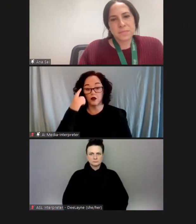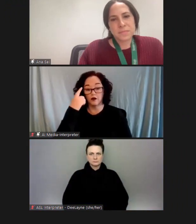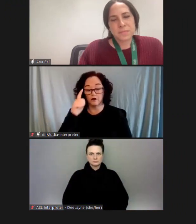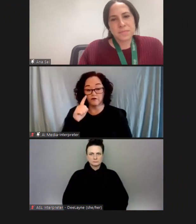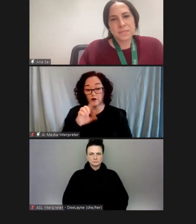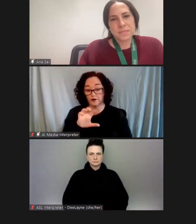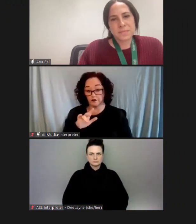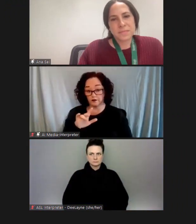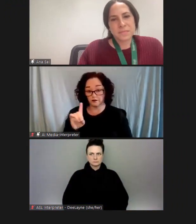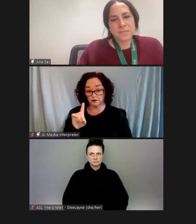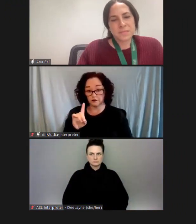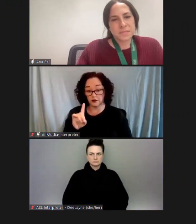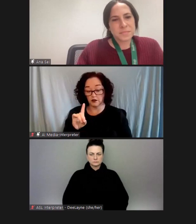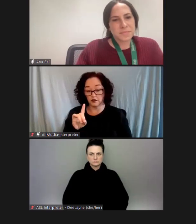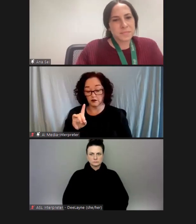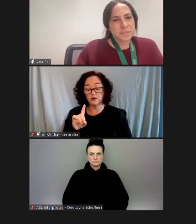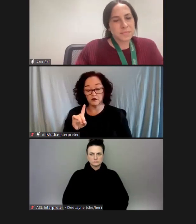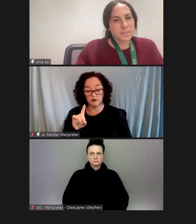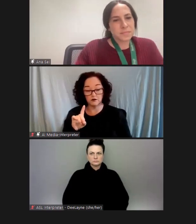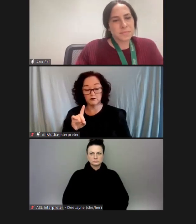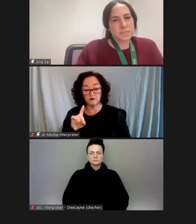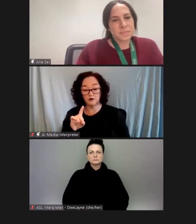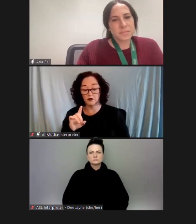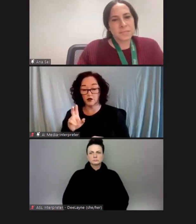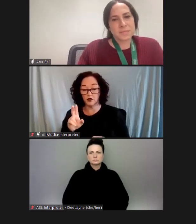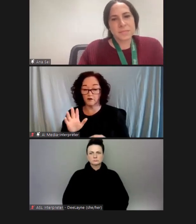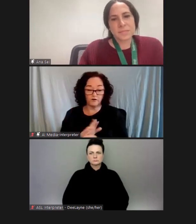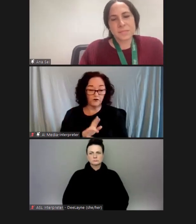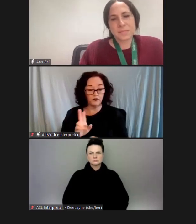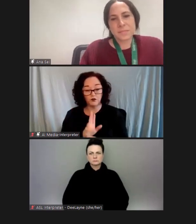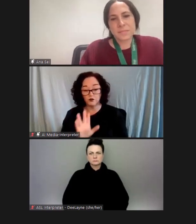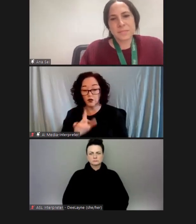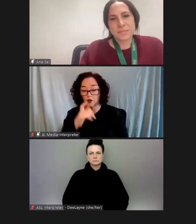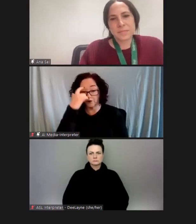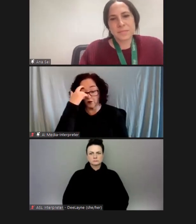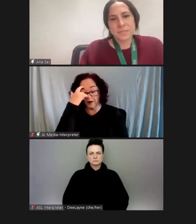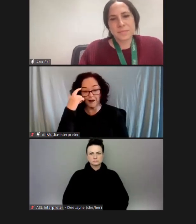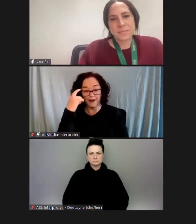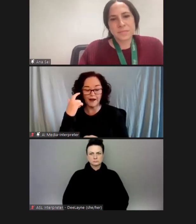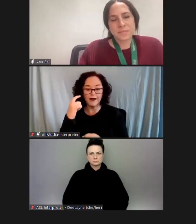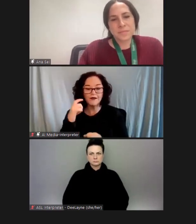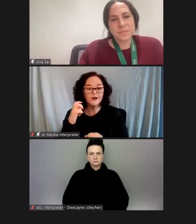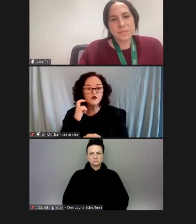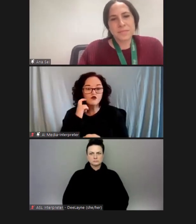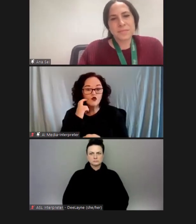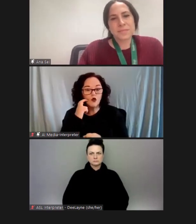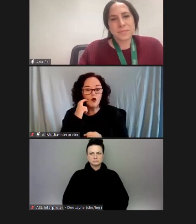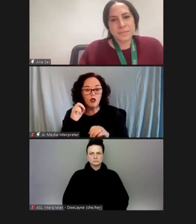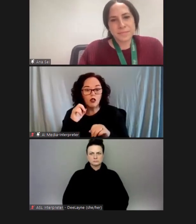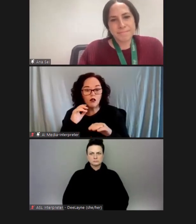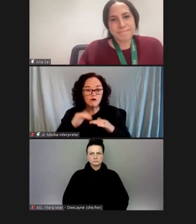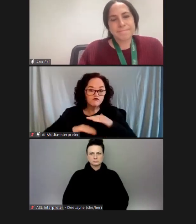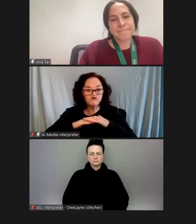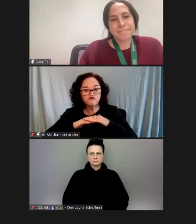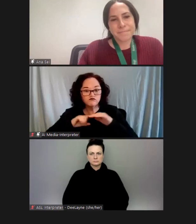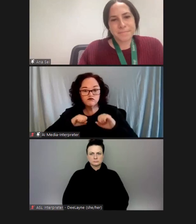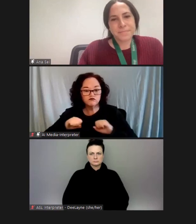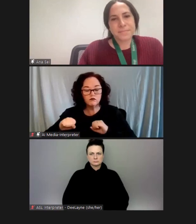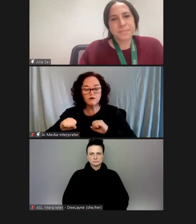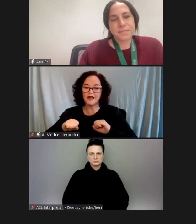brain and the neural capacity there they need to be wearing it so that that brain